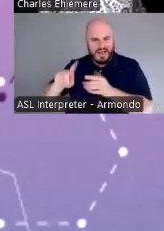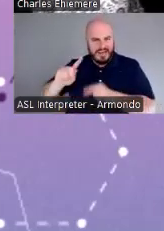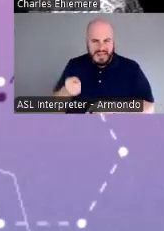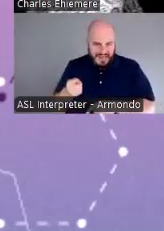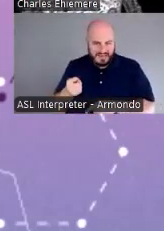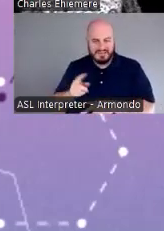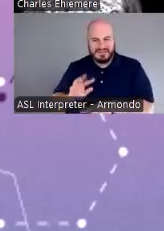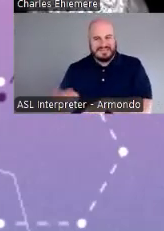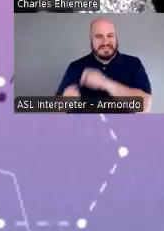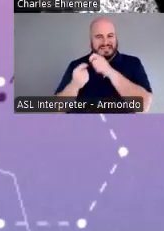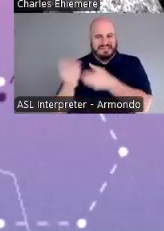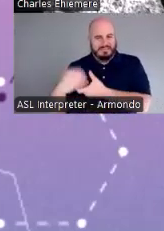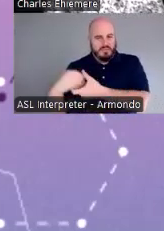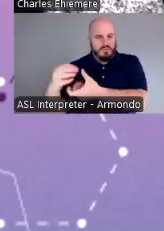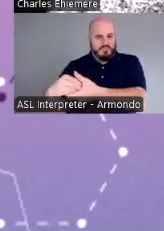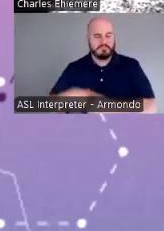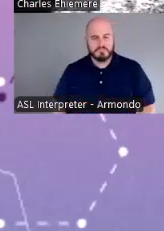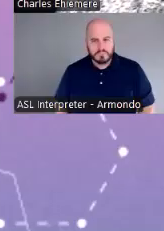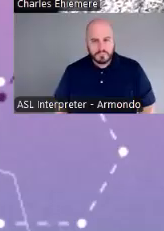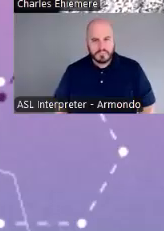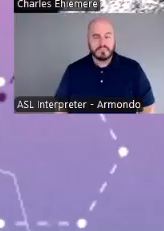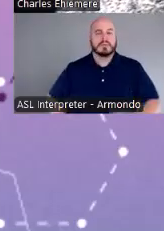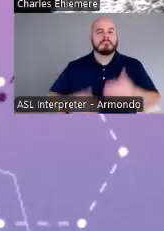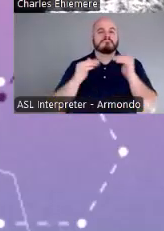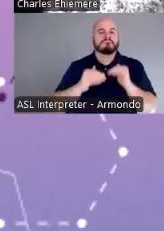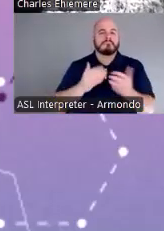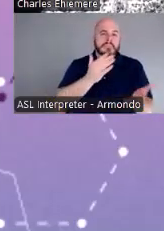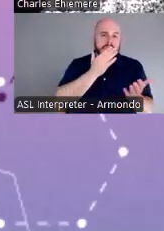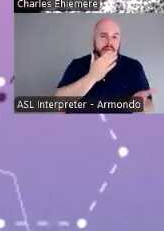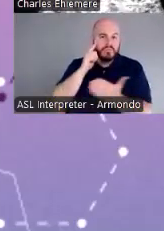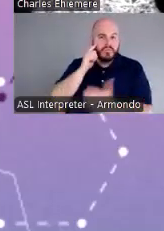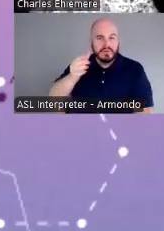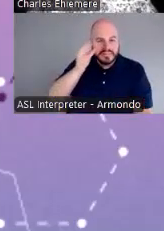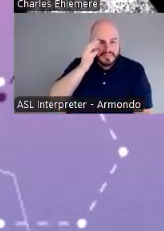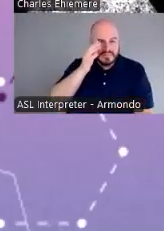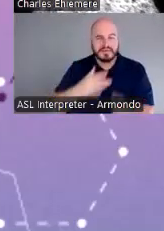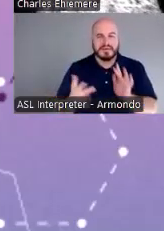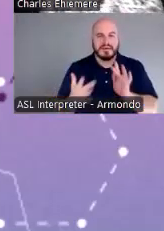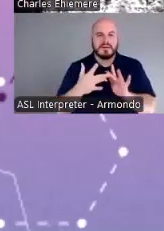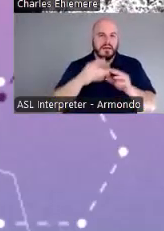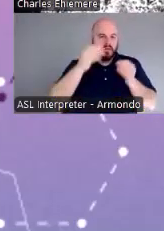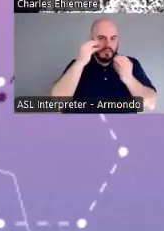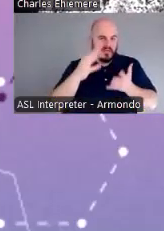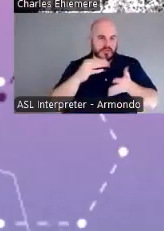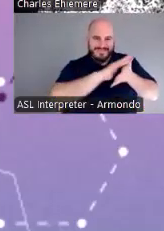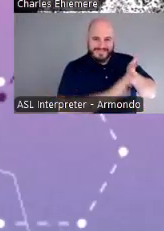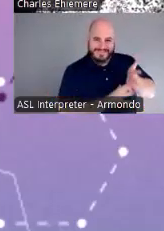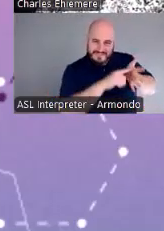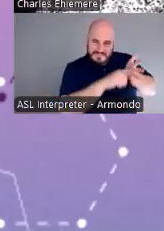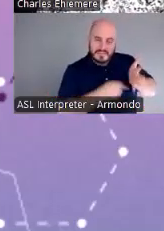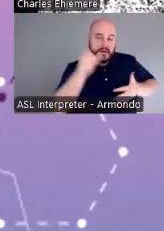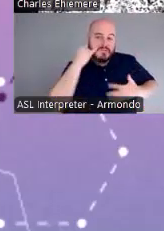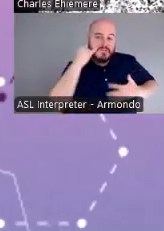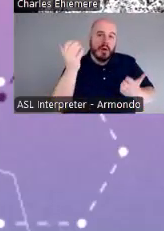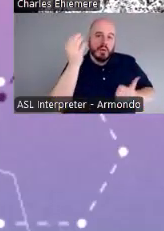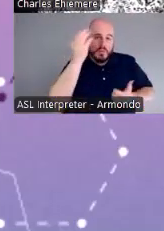So thank you for listening. This is our contact. Should you want to know more, you can reach out,